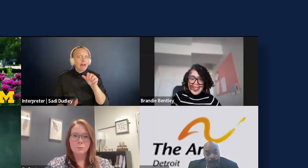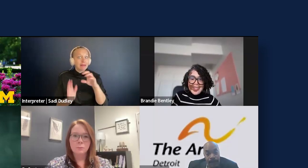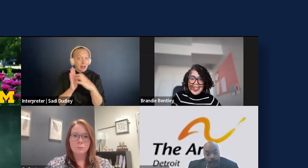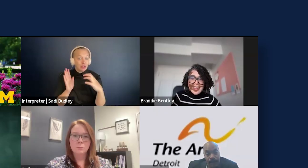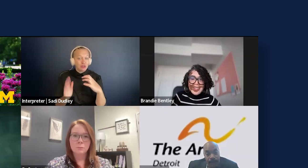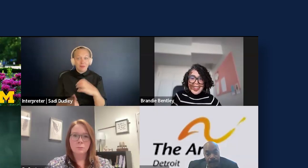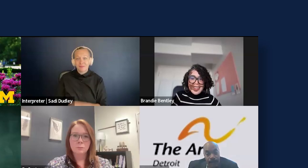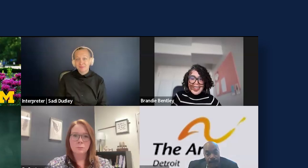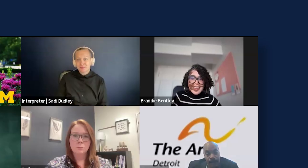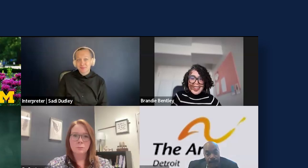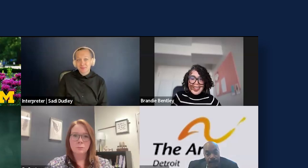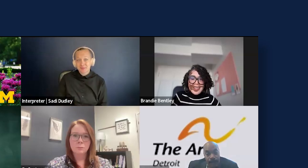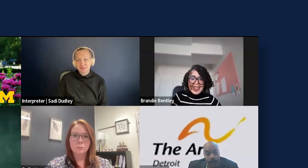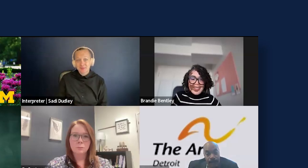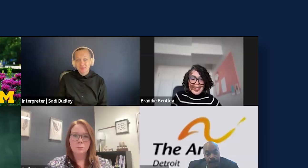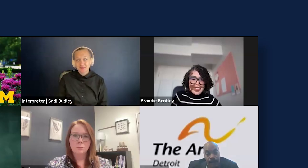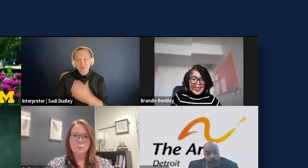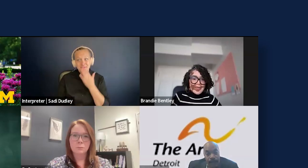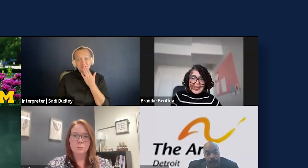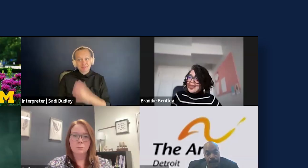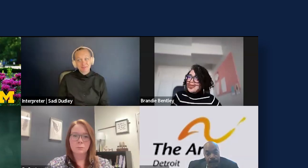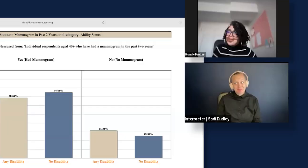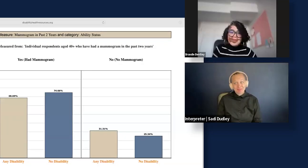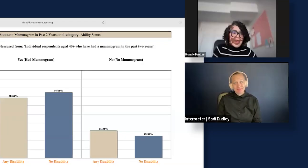Thank you.